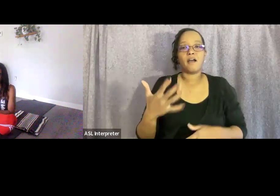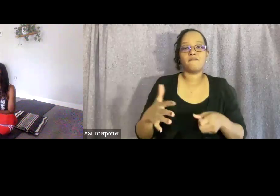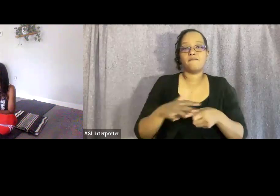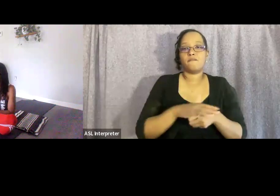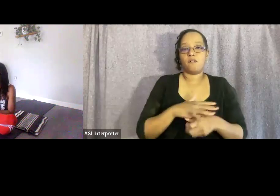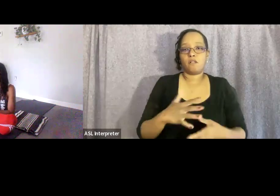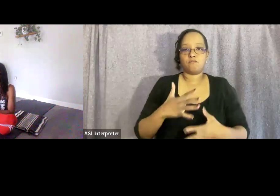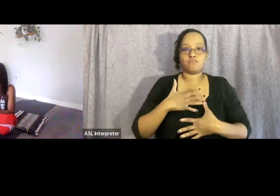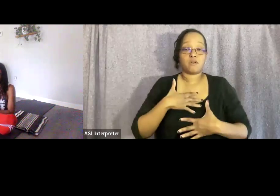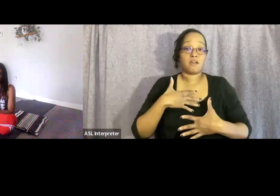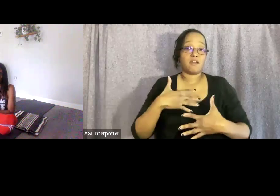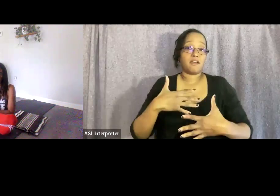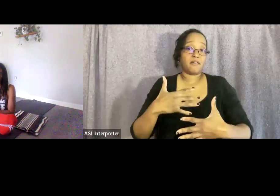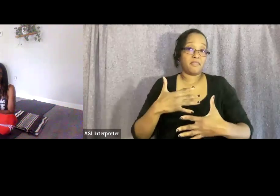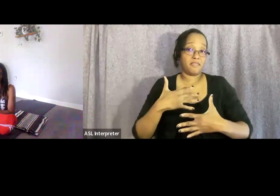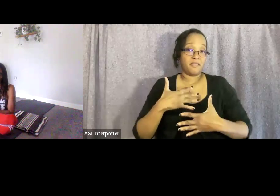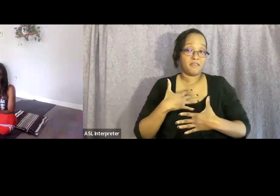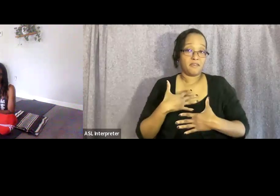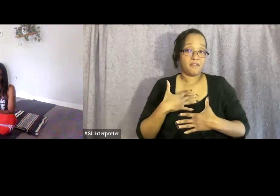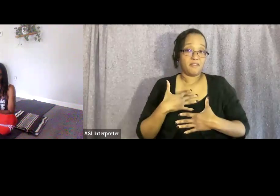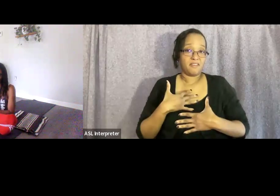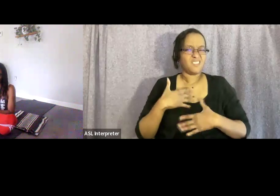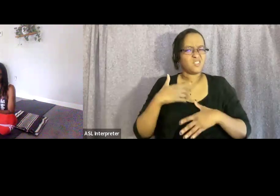The timer starts when you are ready.